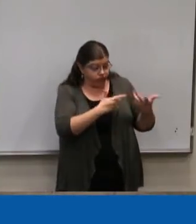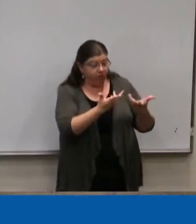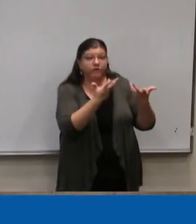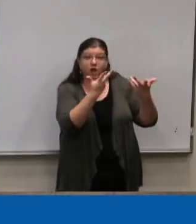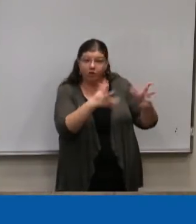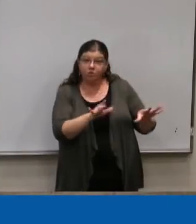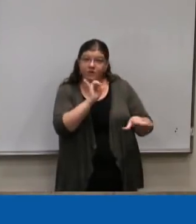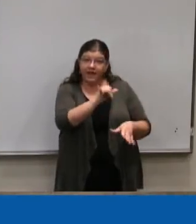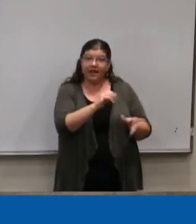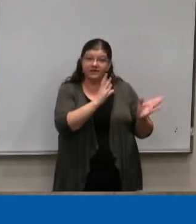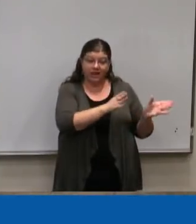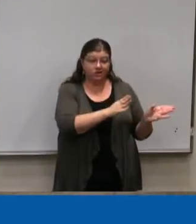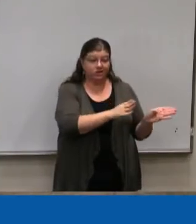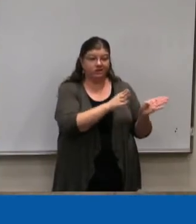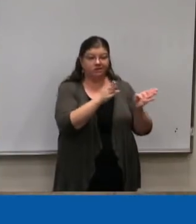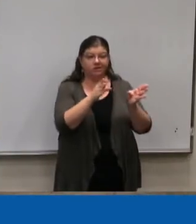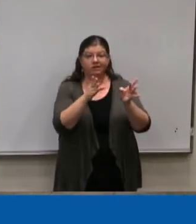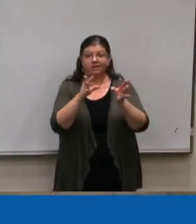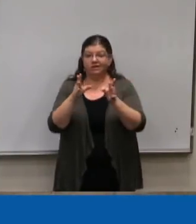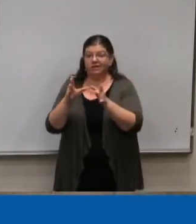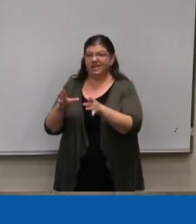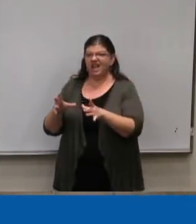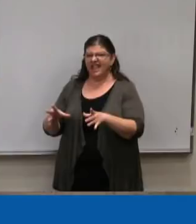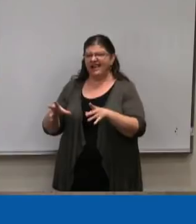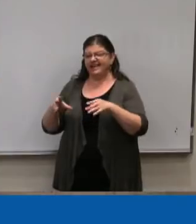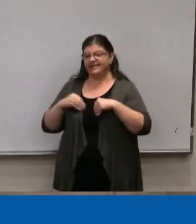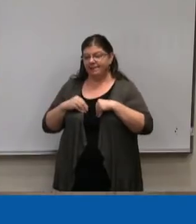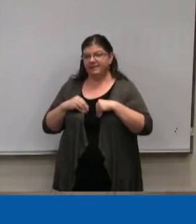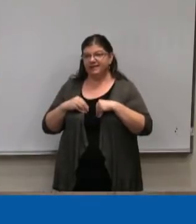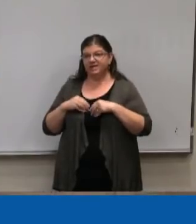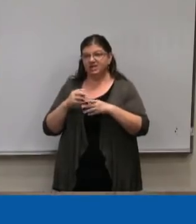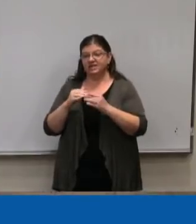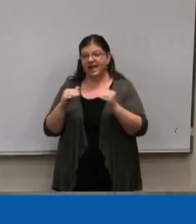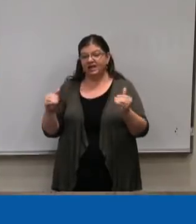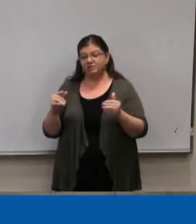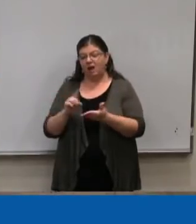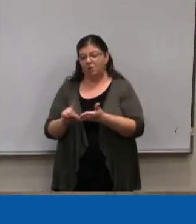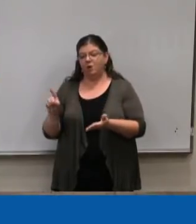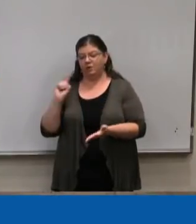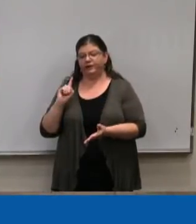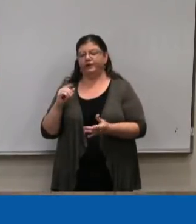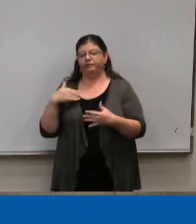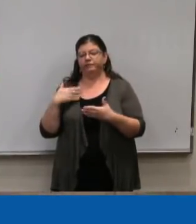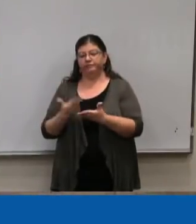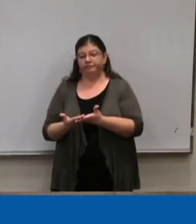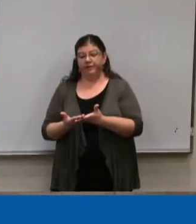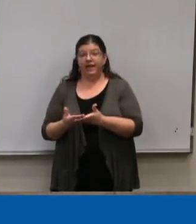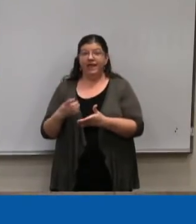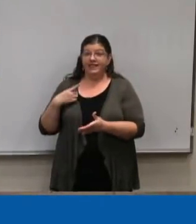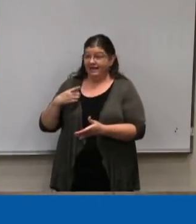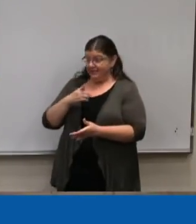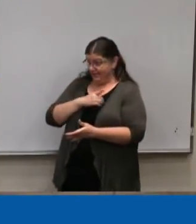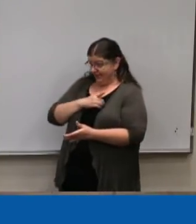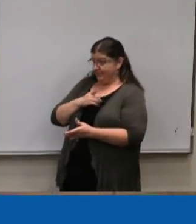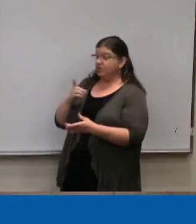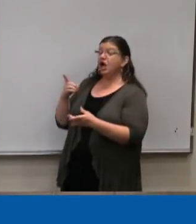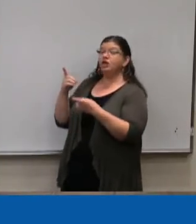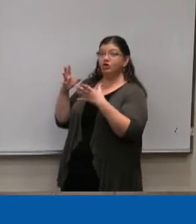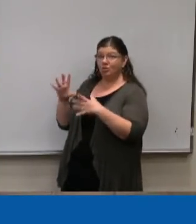you know, probably got to that acceptance stage about a week ago. The deans and the directors are right behind us. I made the deans and directors a couple of weeks ago,